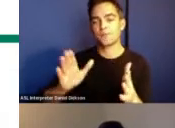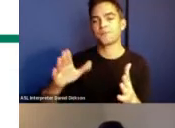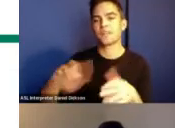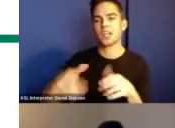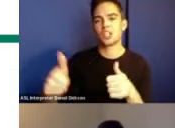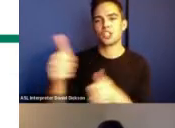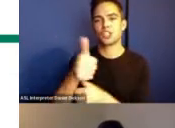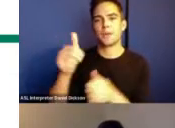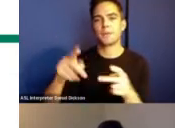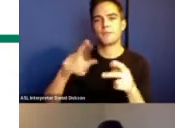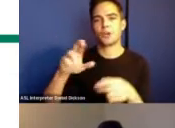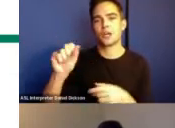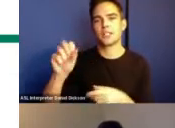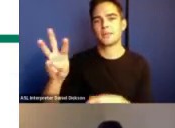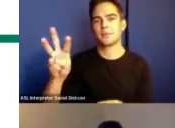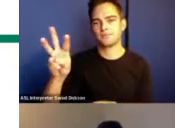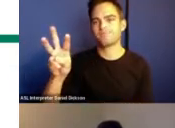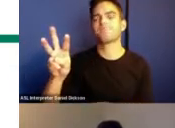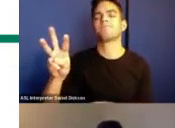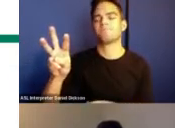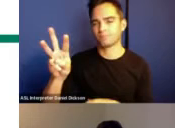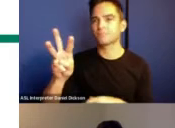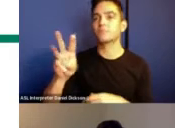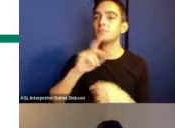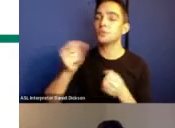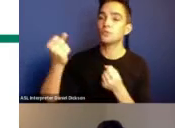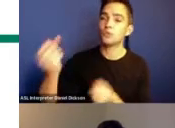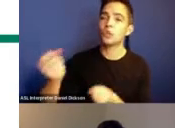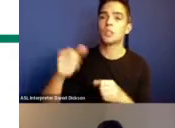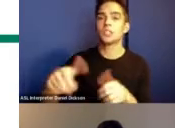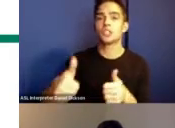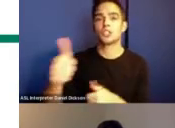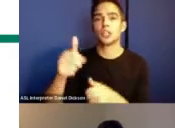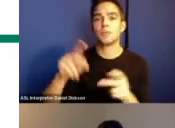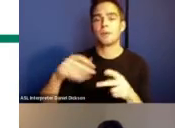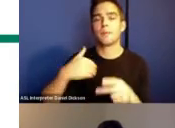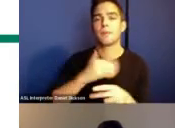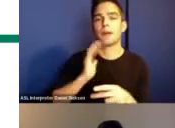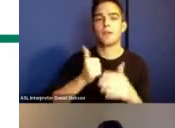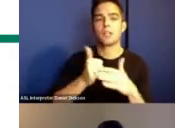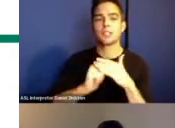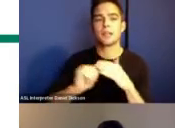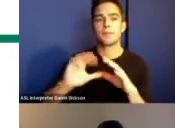the RS w. And we have some very strong chairpersons and members of our subgroups. And as you